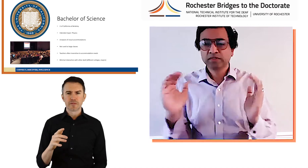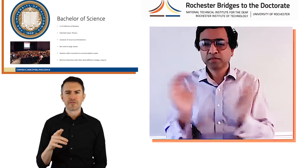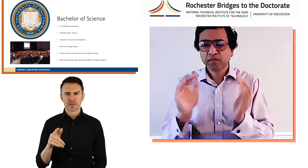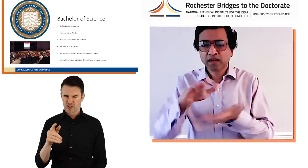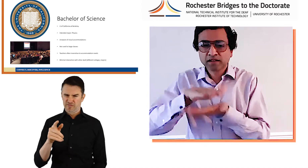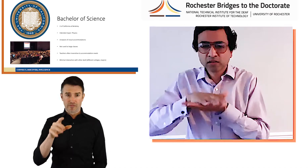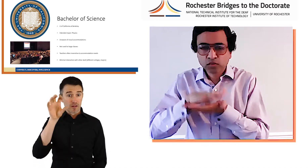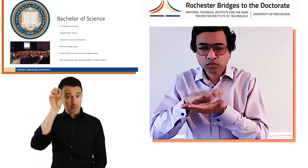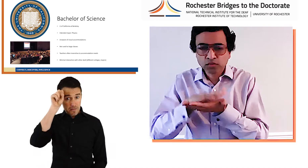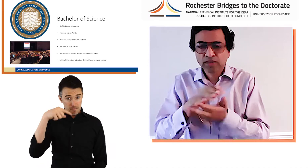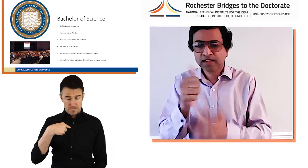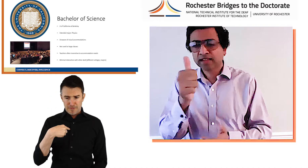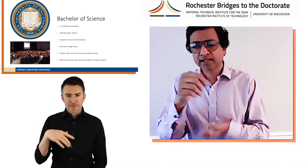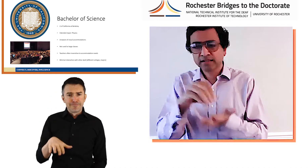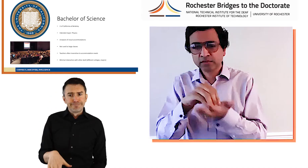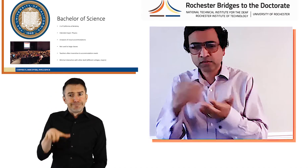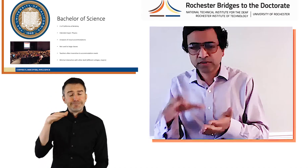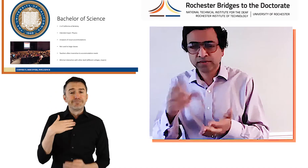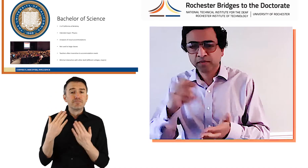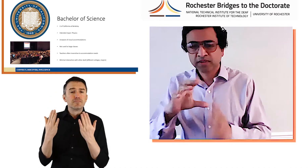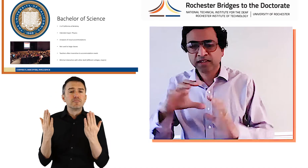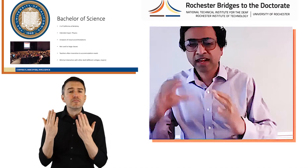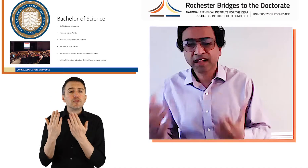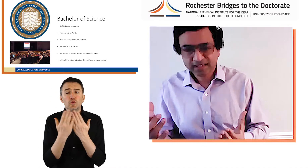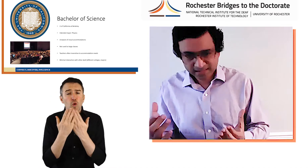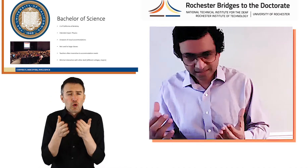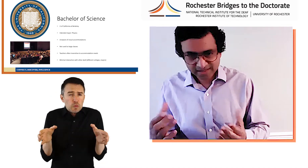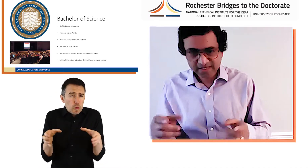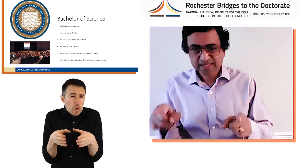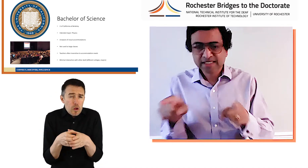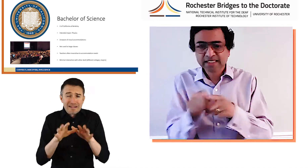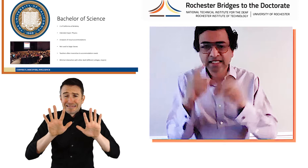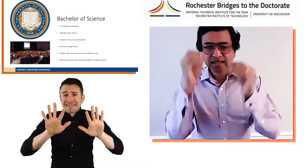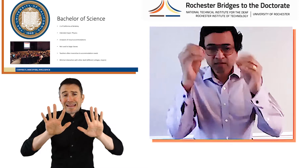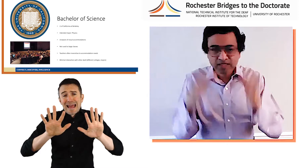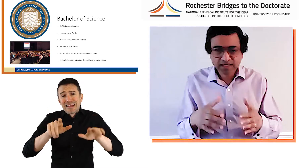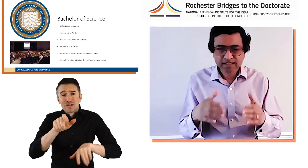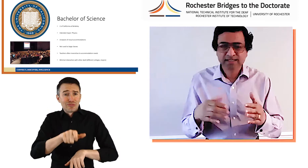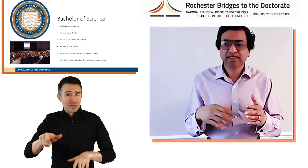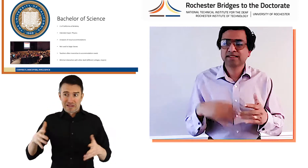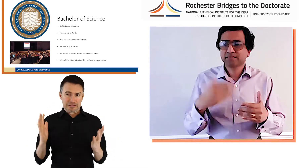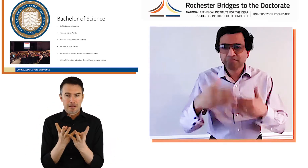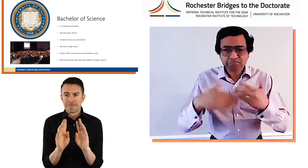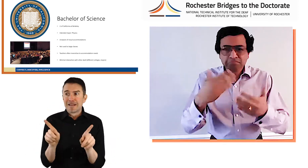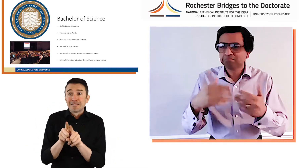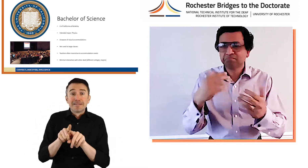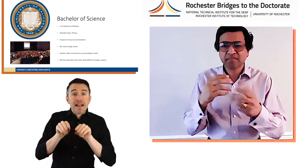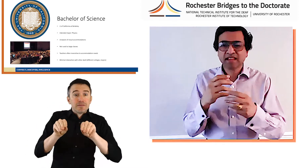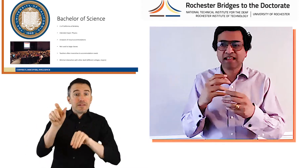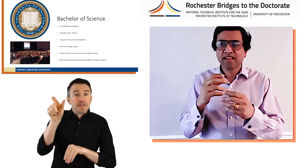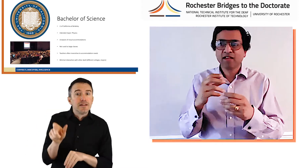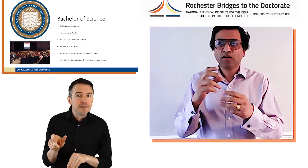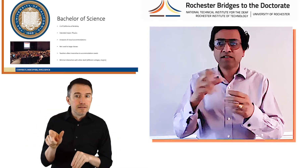So, I mentioned that I grew up going to a very small school with about 10 students in a classroom, and I had the same teacher.